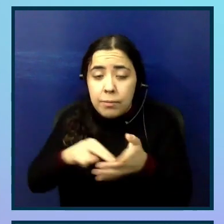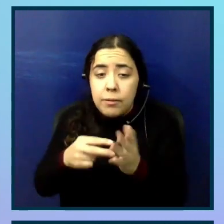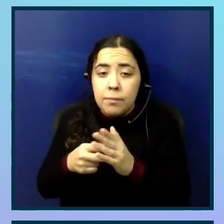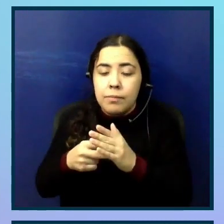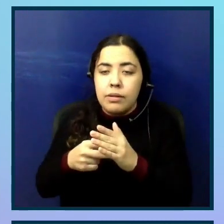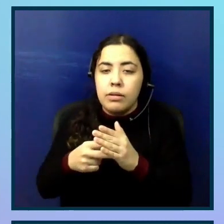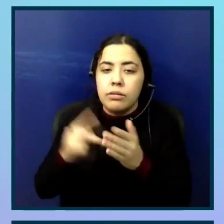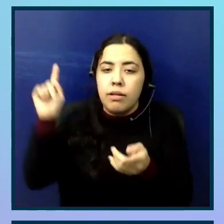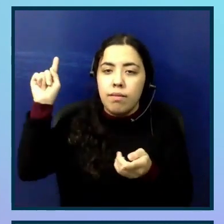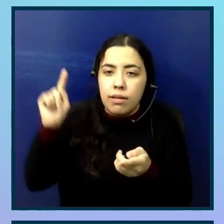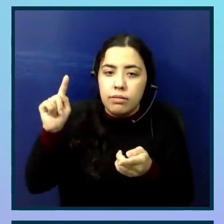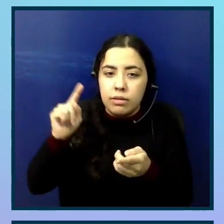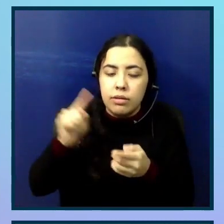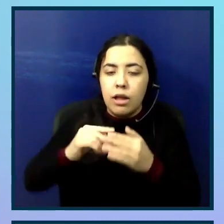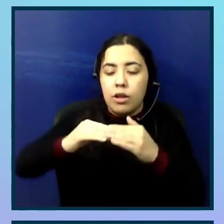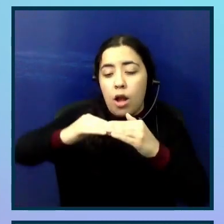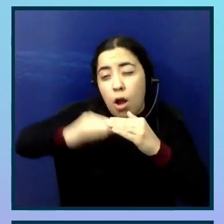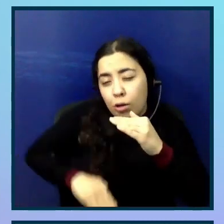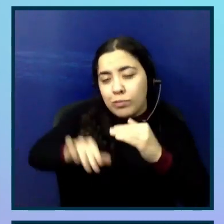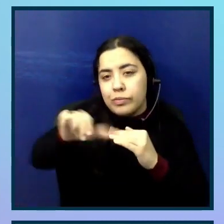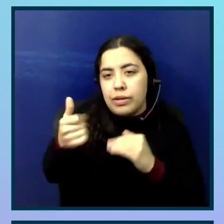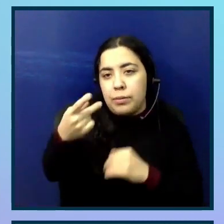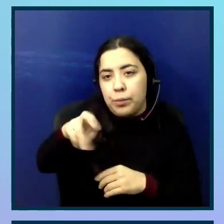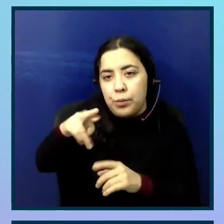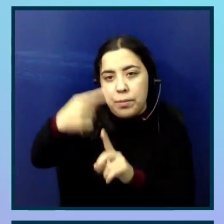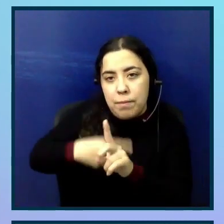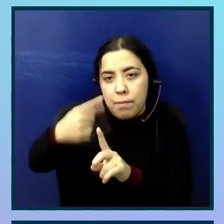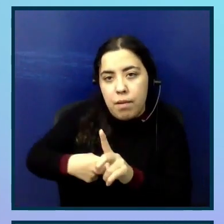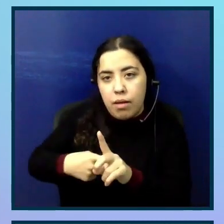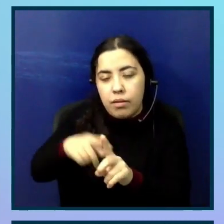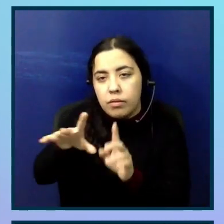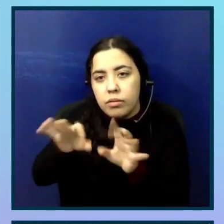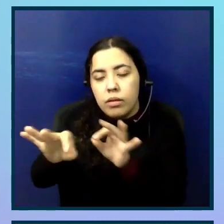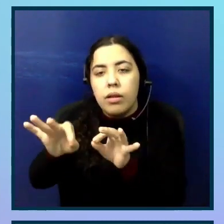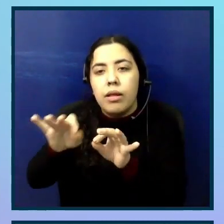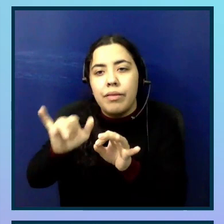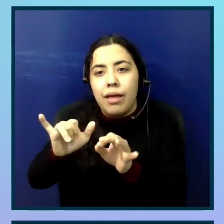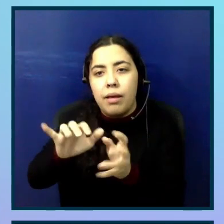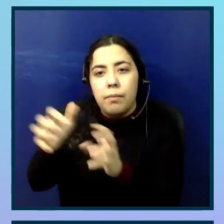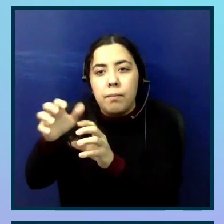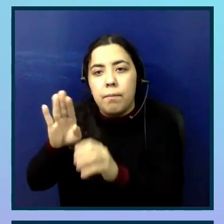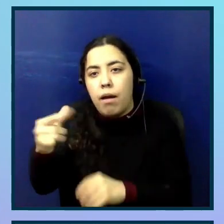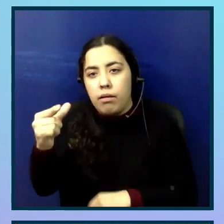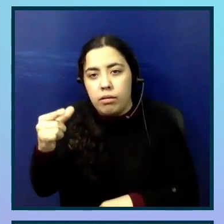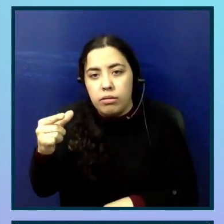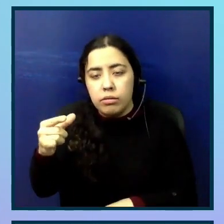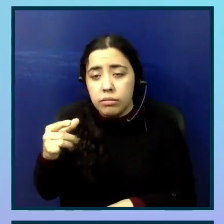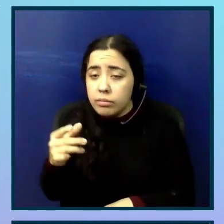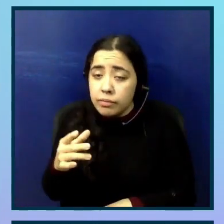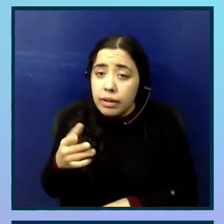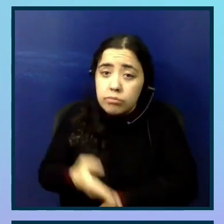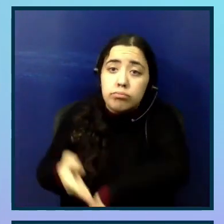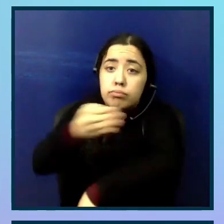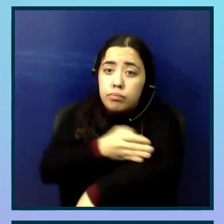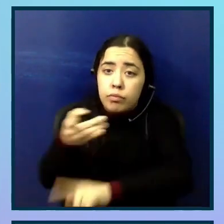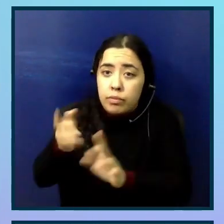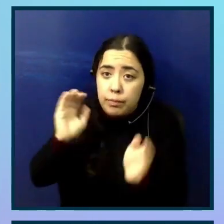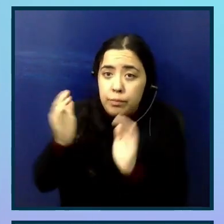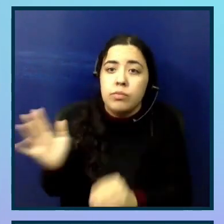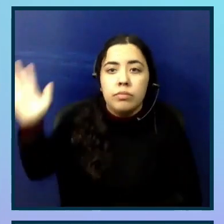which is far better than what it used to be. So I'm gonna pass it back to Prerna to talk about how this actually looks when working on a new feature.